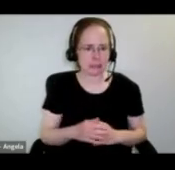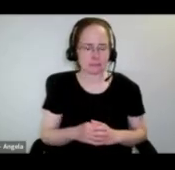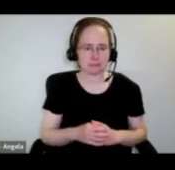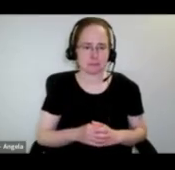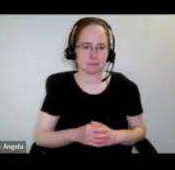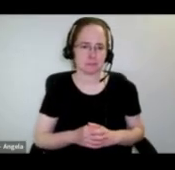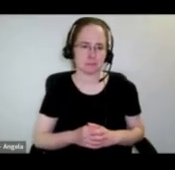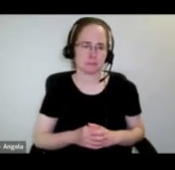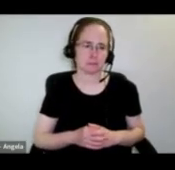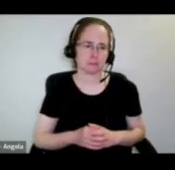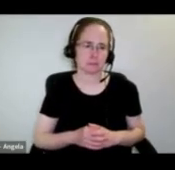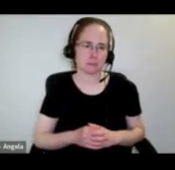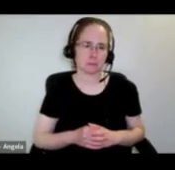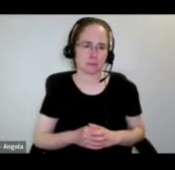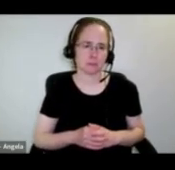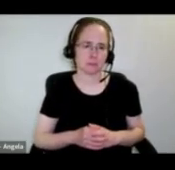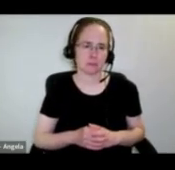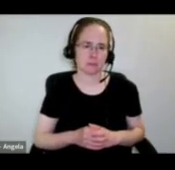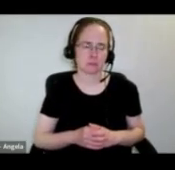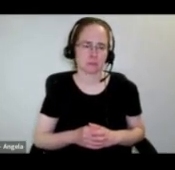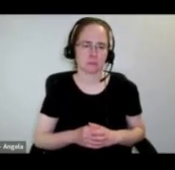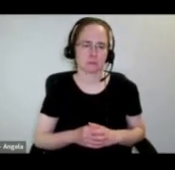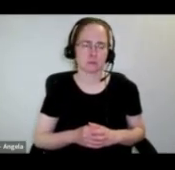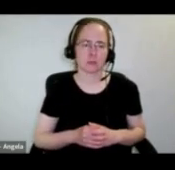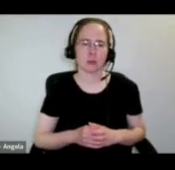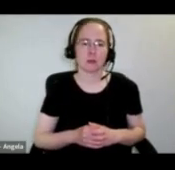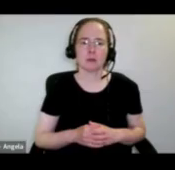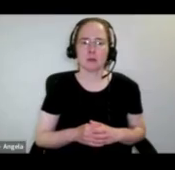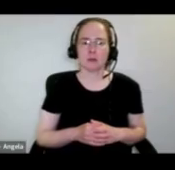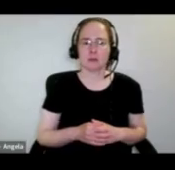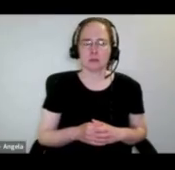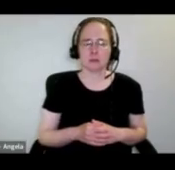David Watkins: full, full data points on. Next slide, please.